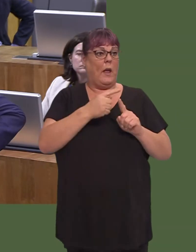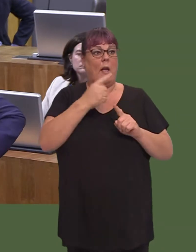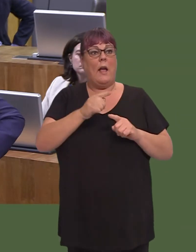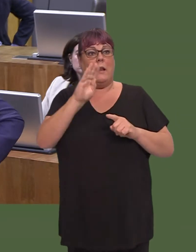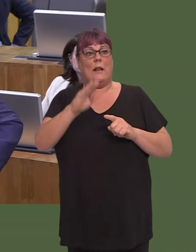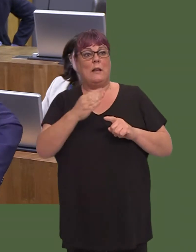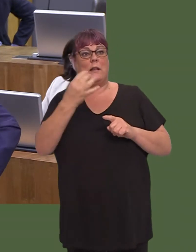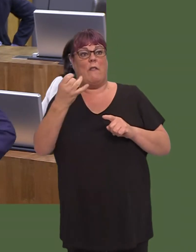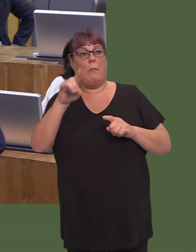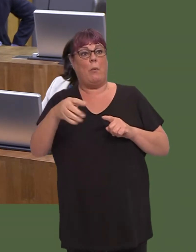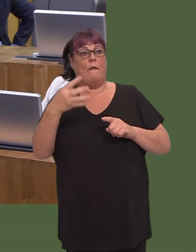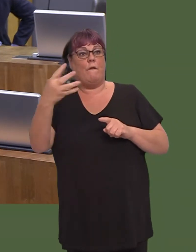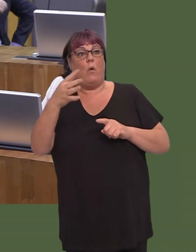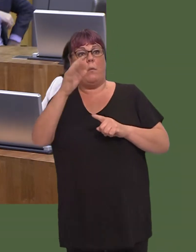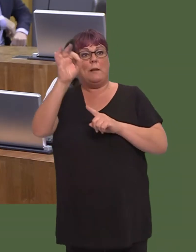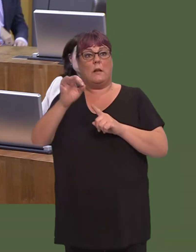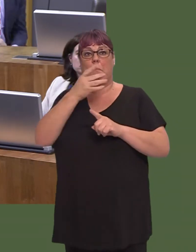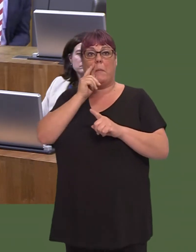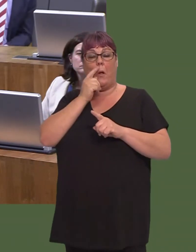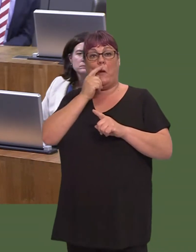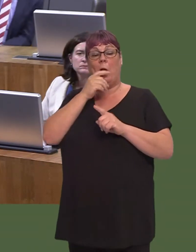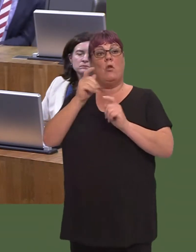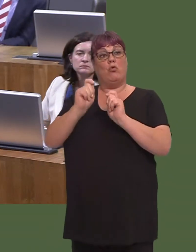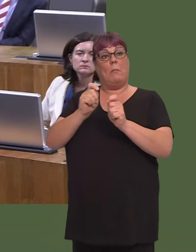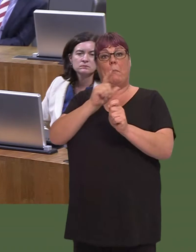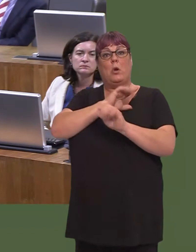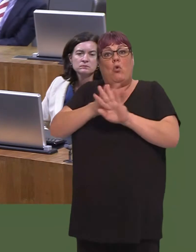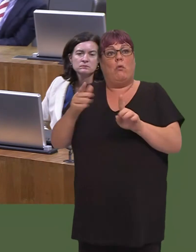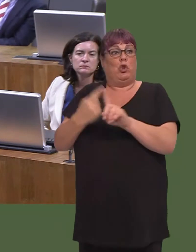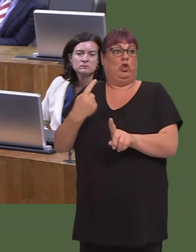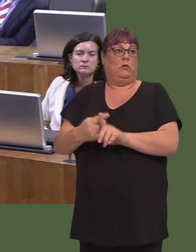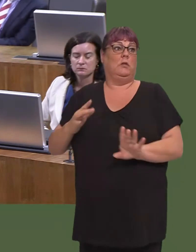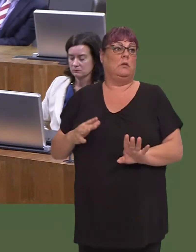a party who, for eight years, argued strongly for a second referendum after 1997, because